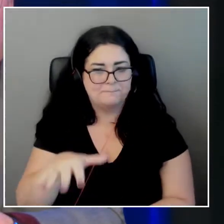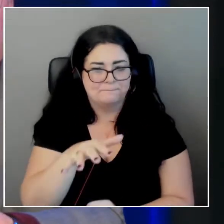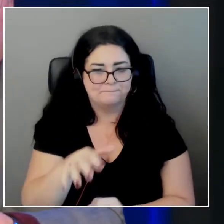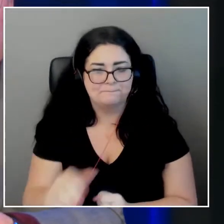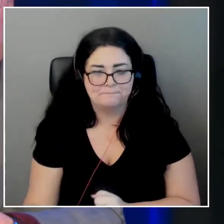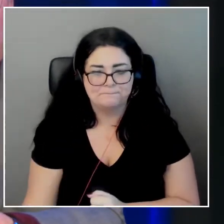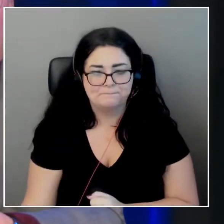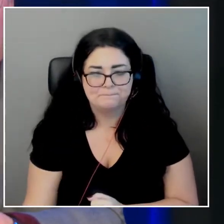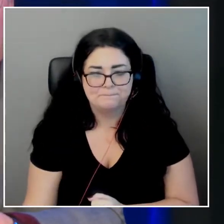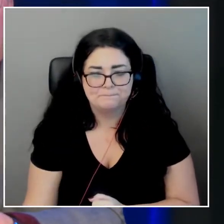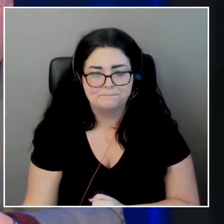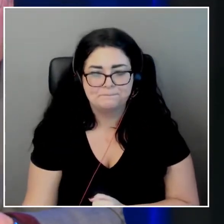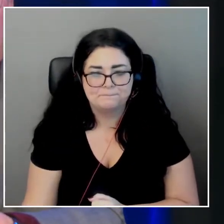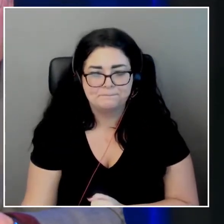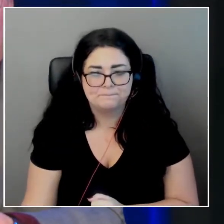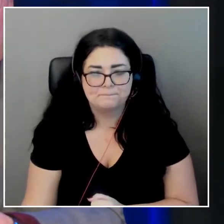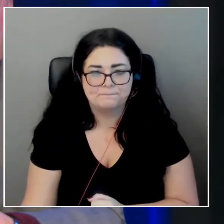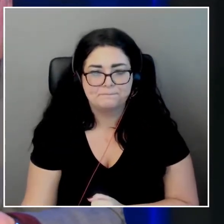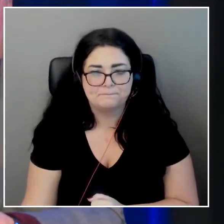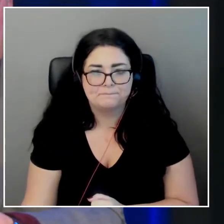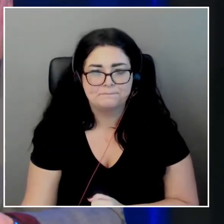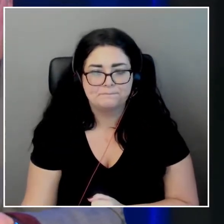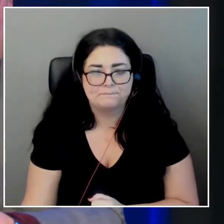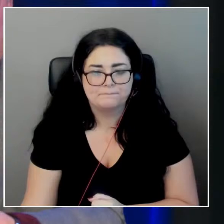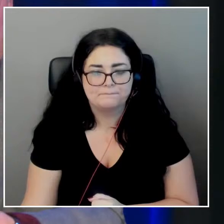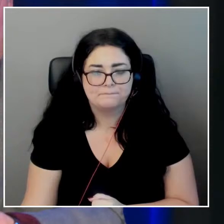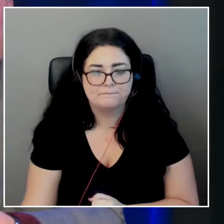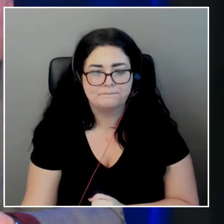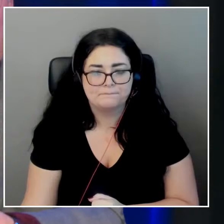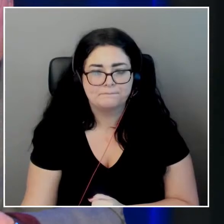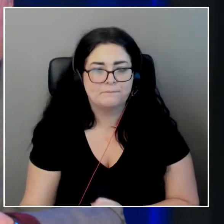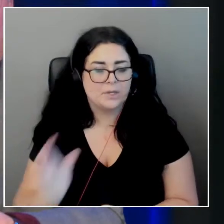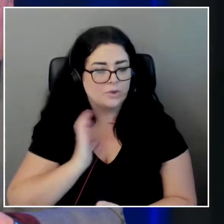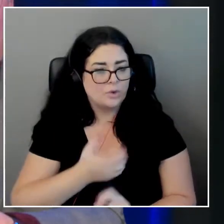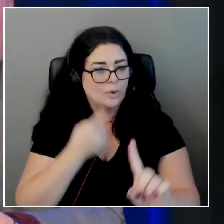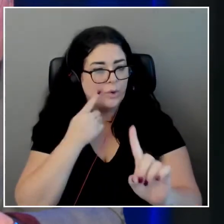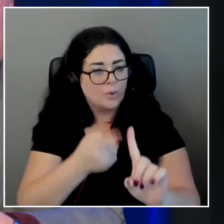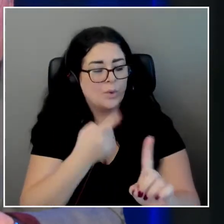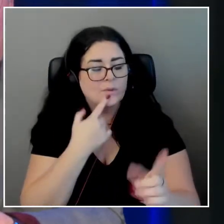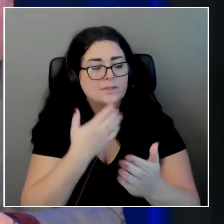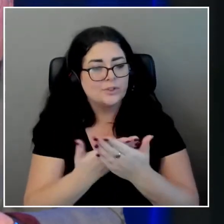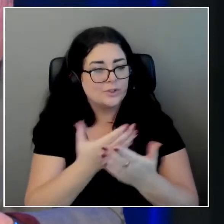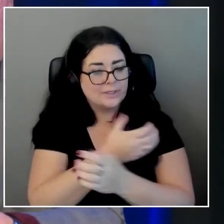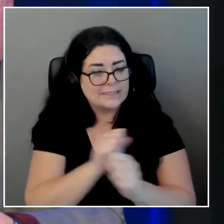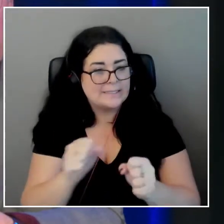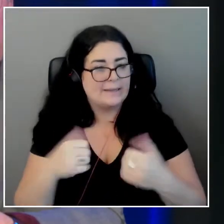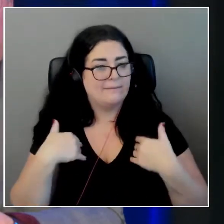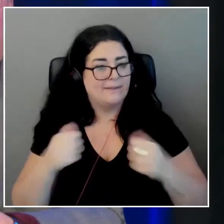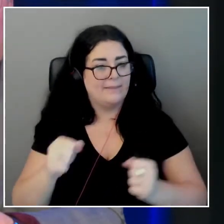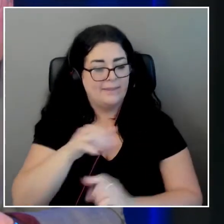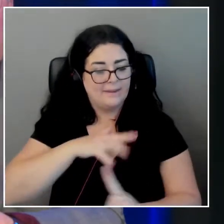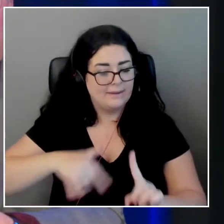Our goal is to provide all employees with a safe, healthy environment that enables them to grow and thrive in their careers.